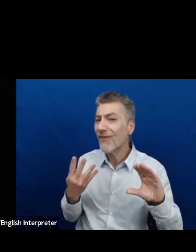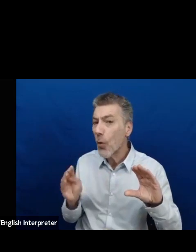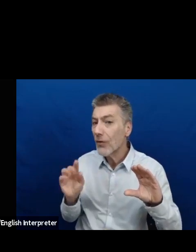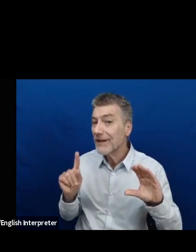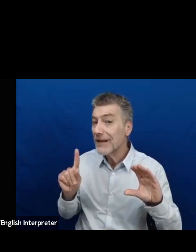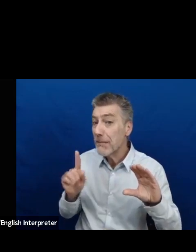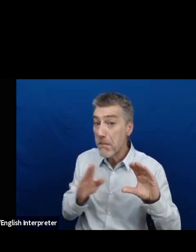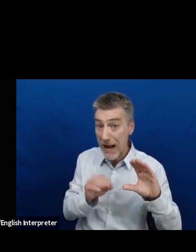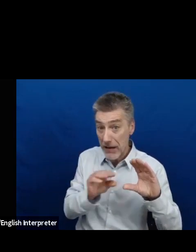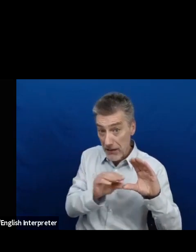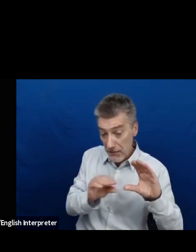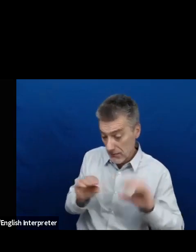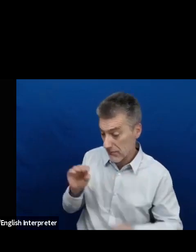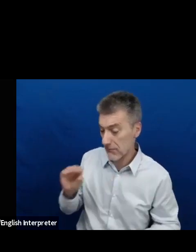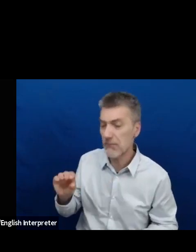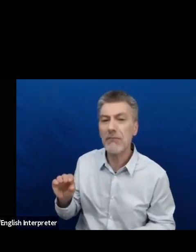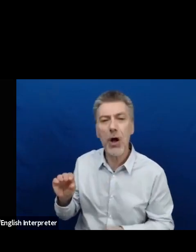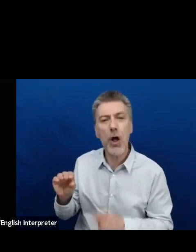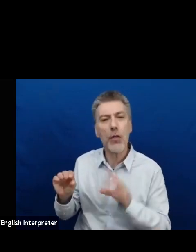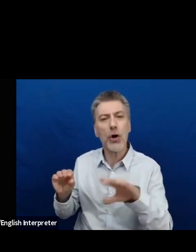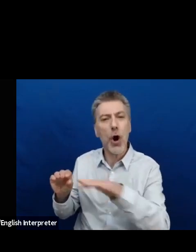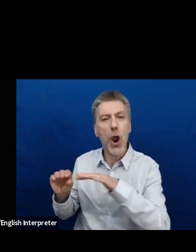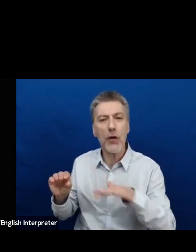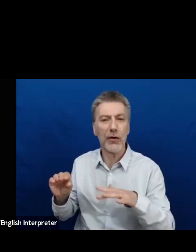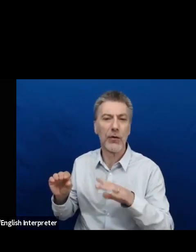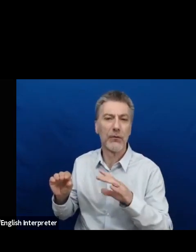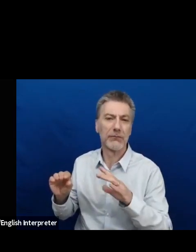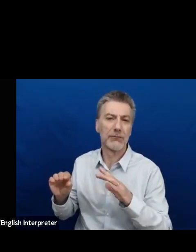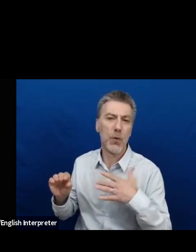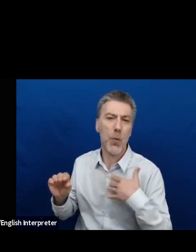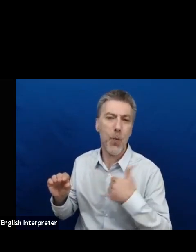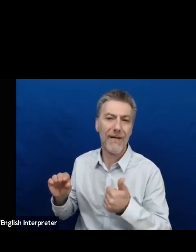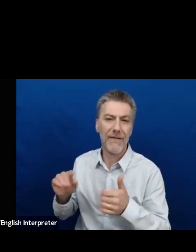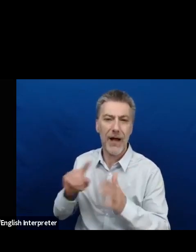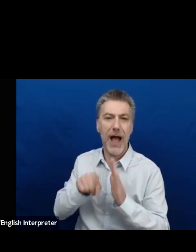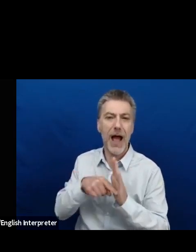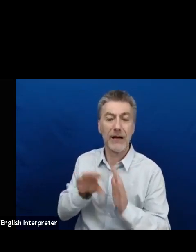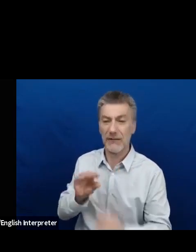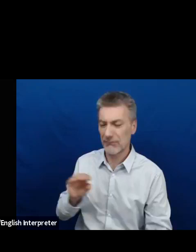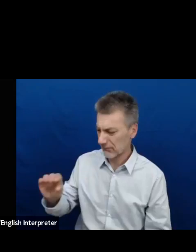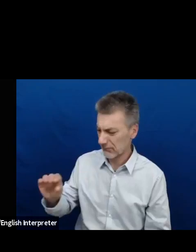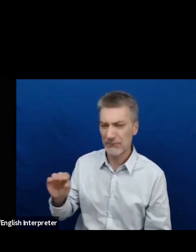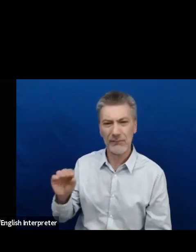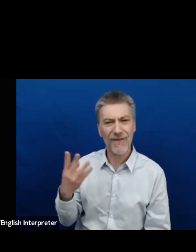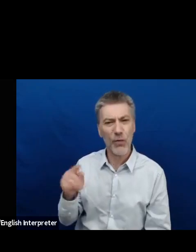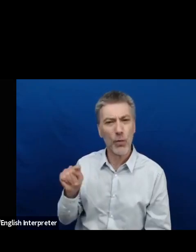46 to 51 Britain's colonies were required to lend or tie up in